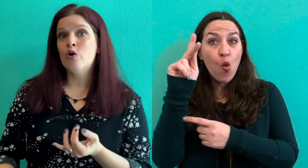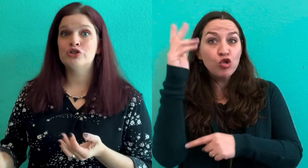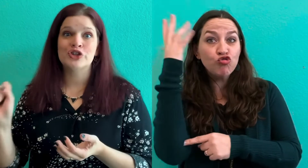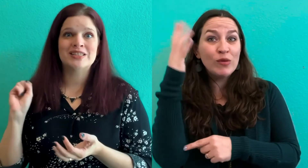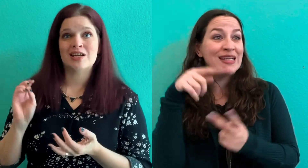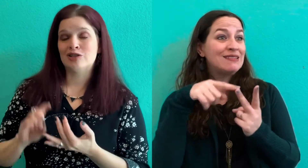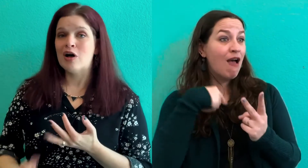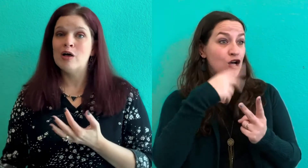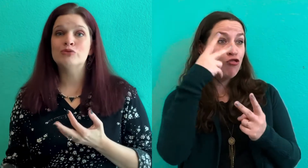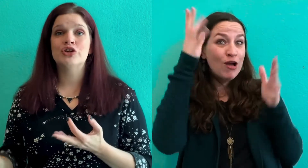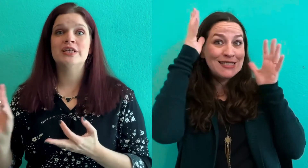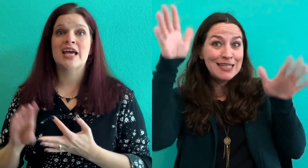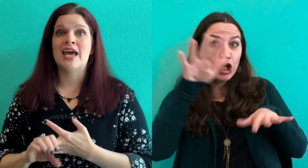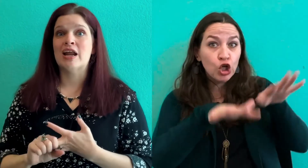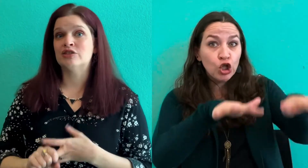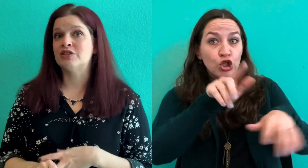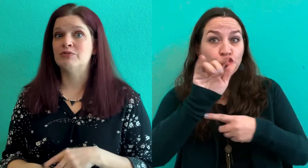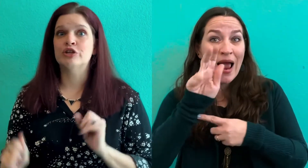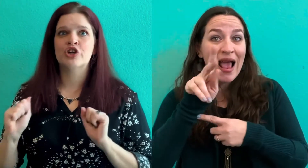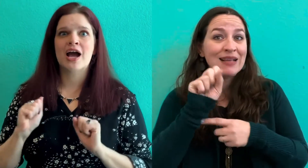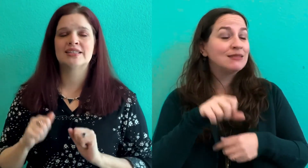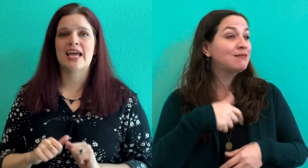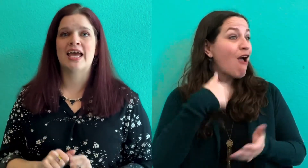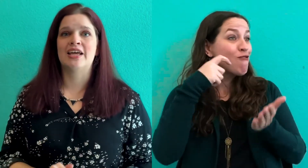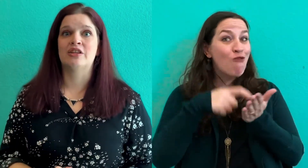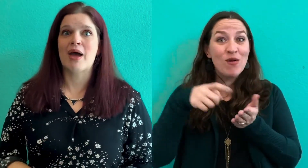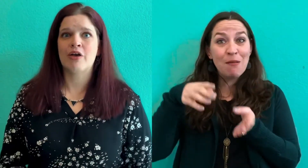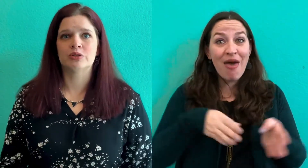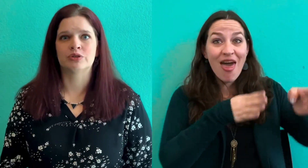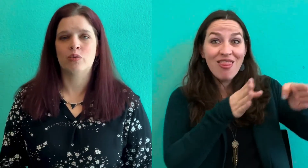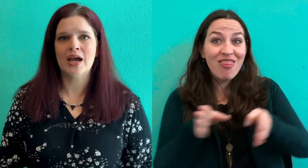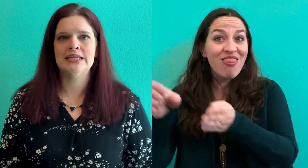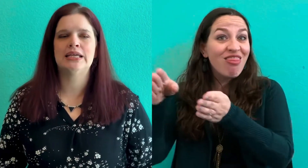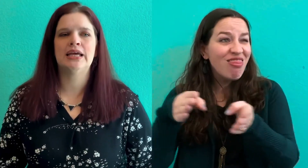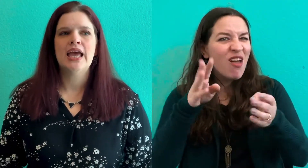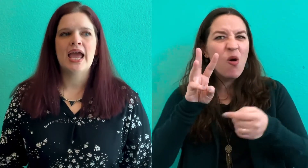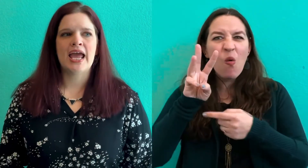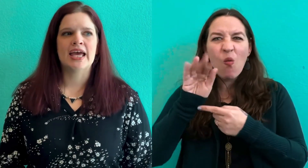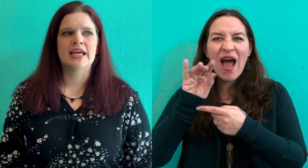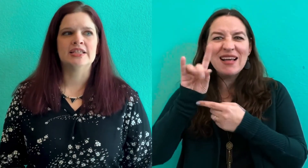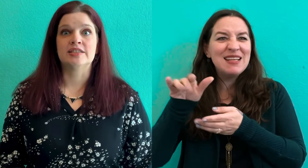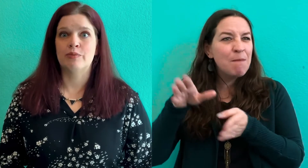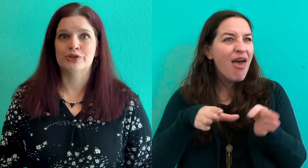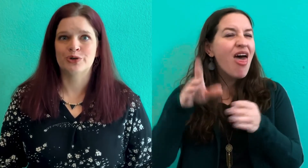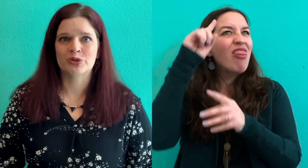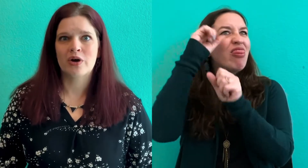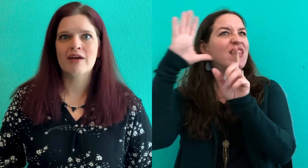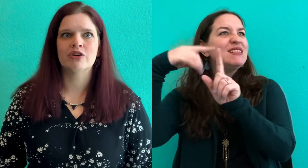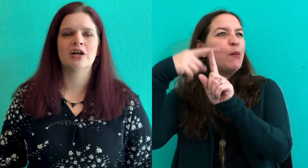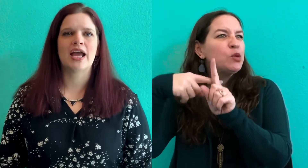oak trees and I saw elm trees and I saw some deer tracks and the path was really windy and the temperature was whatever.